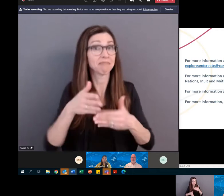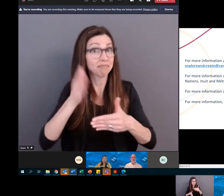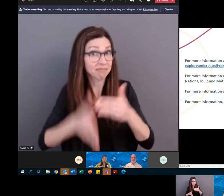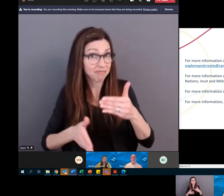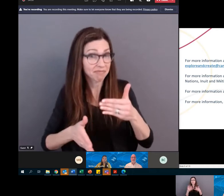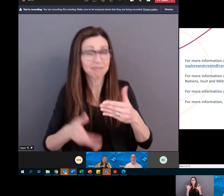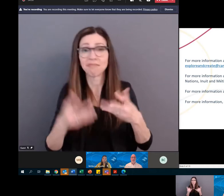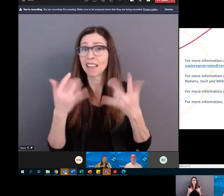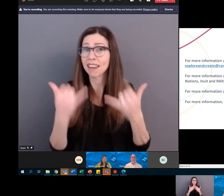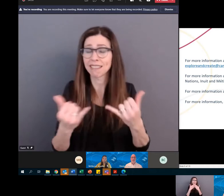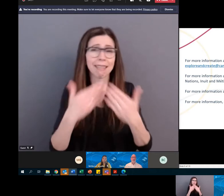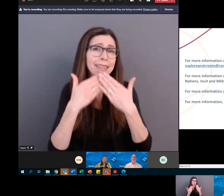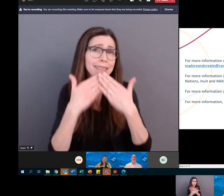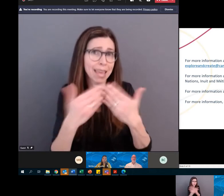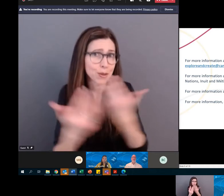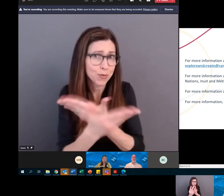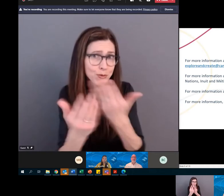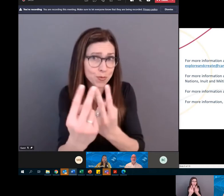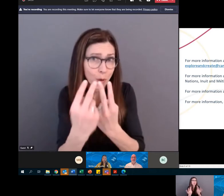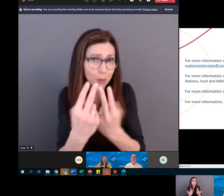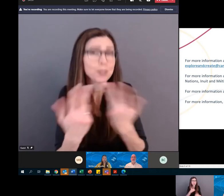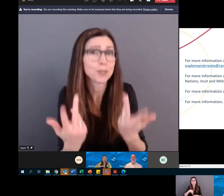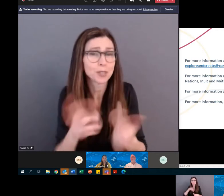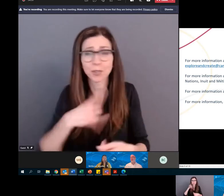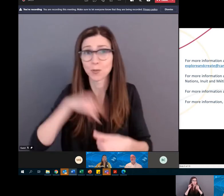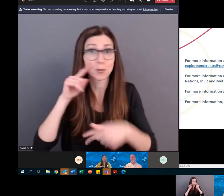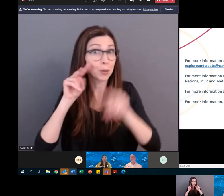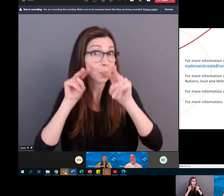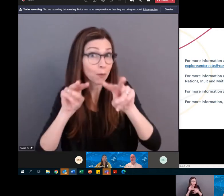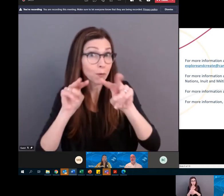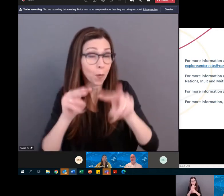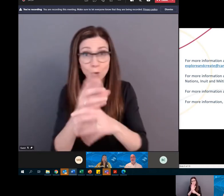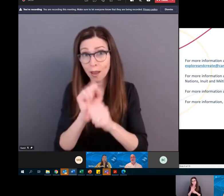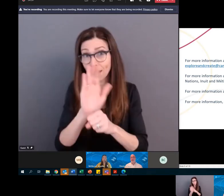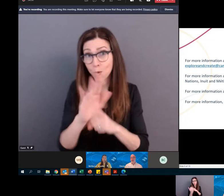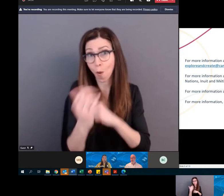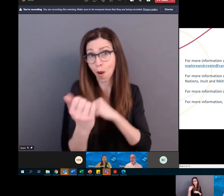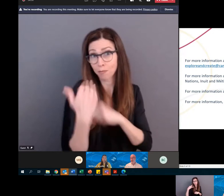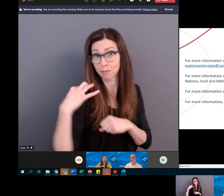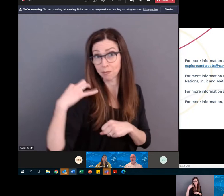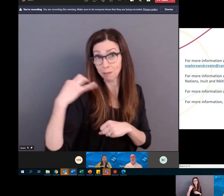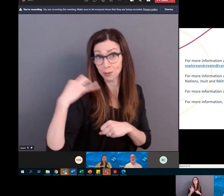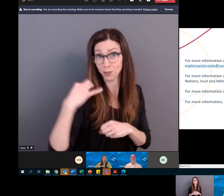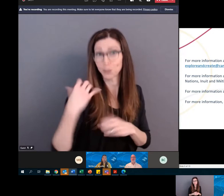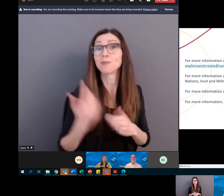attending. We very much look forward to receiving your applications,